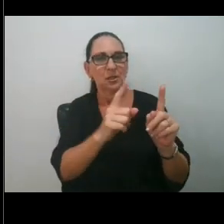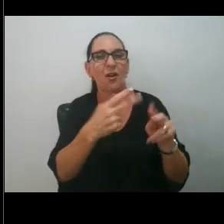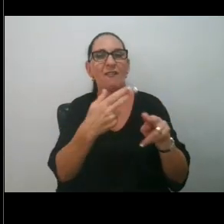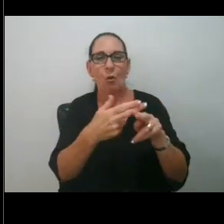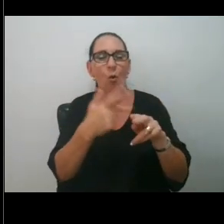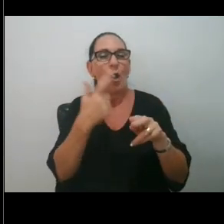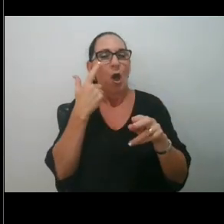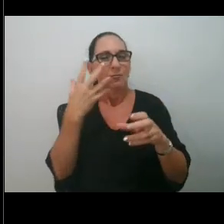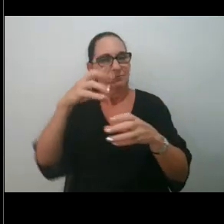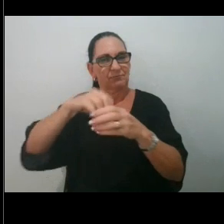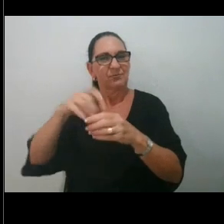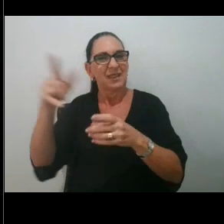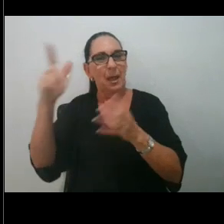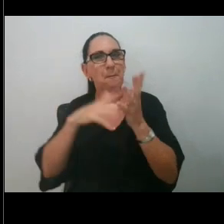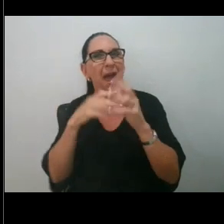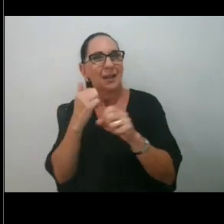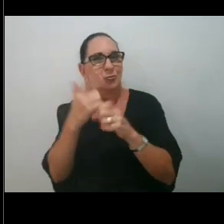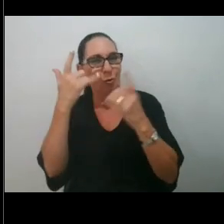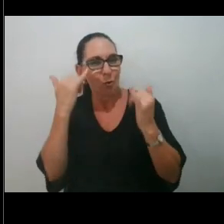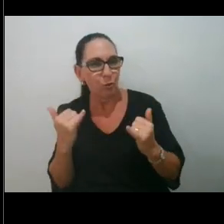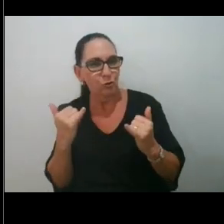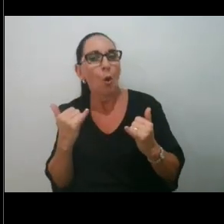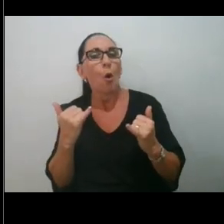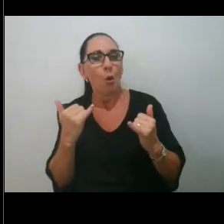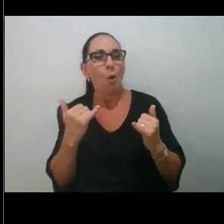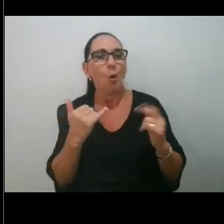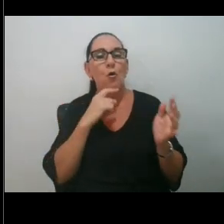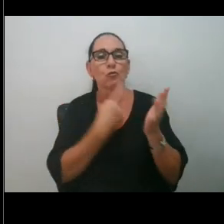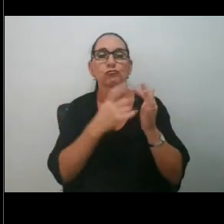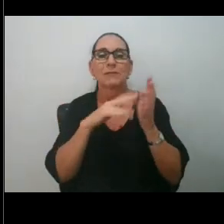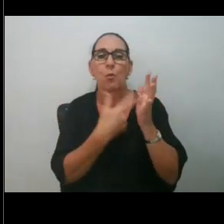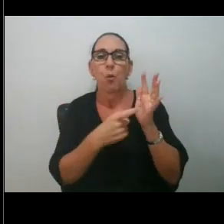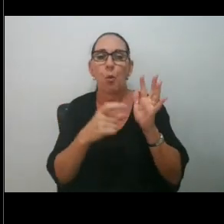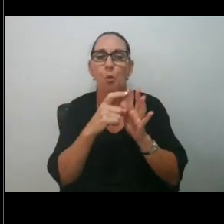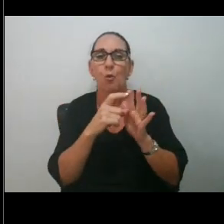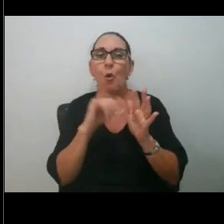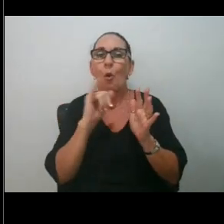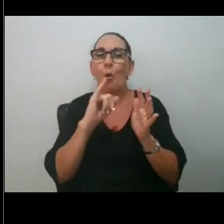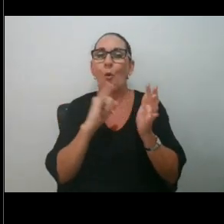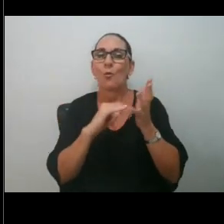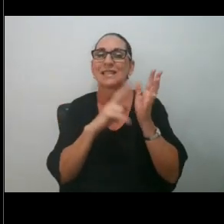with the aim of the drug and alcohol Court being to reduce an offended substance use disorder and